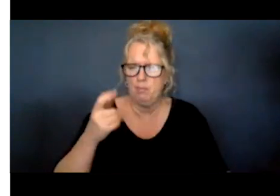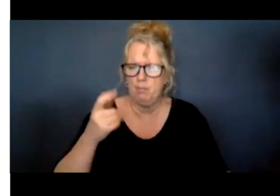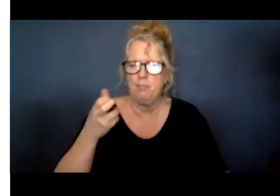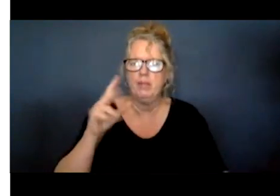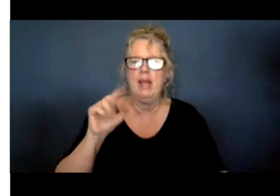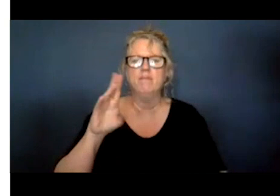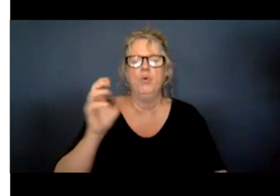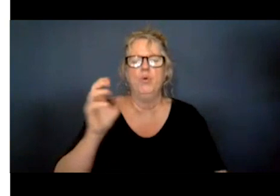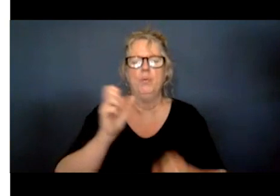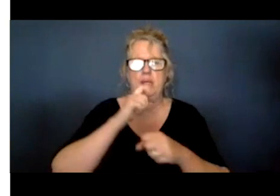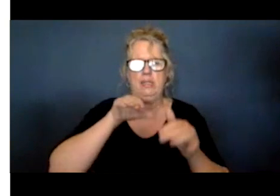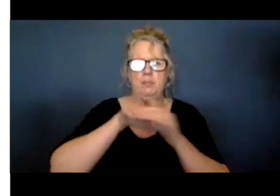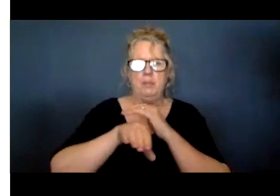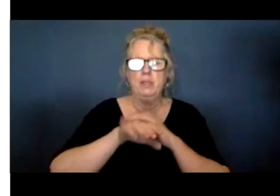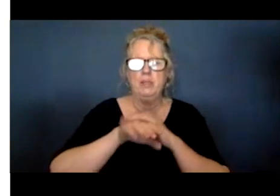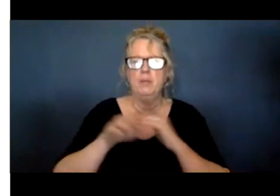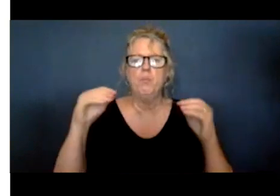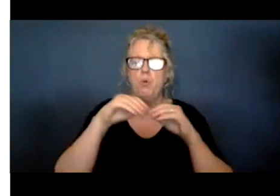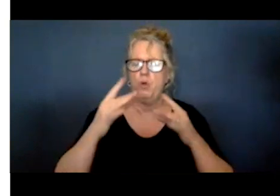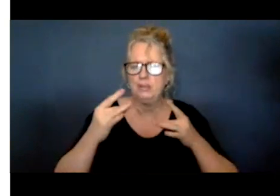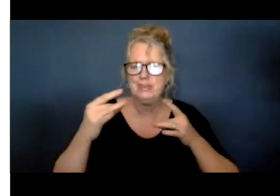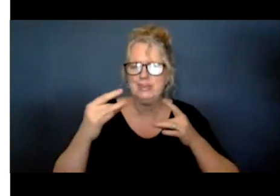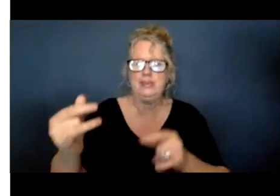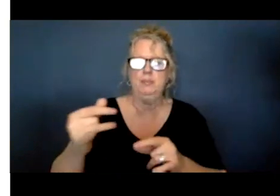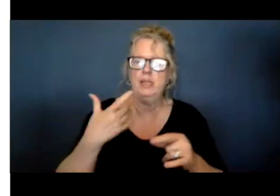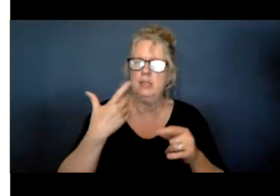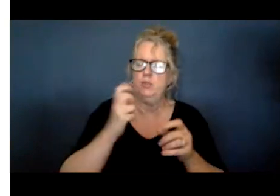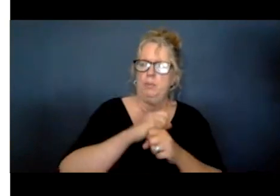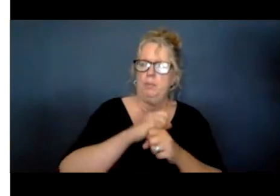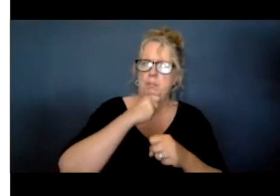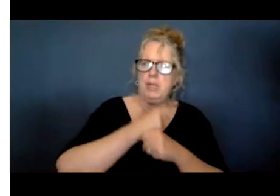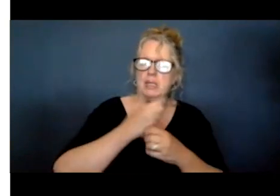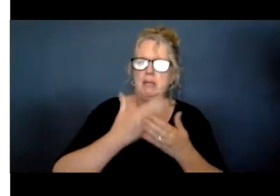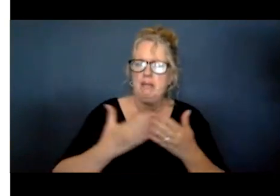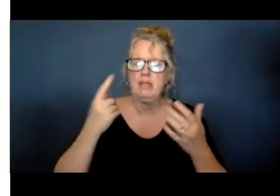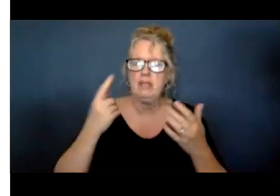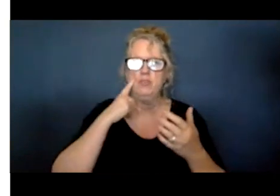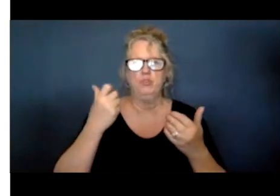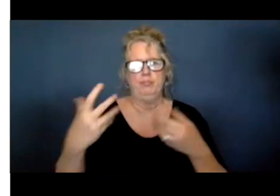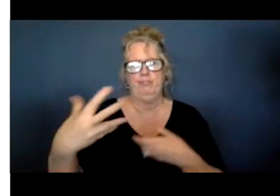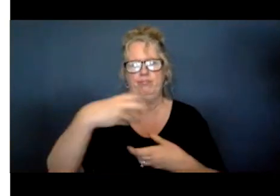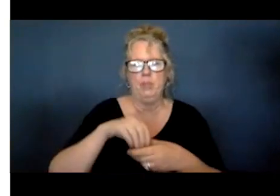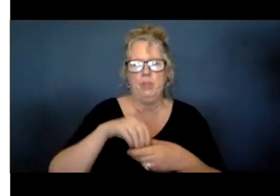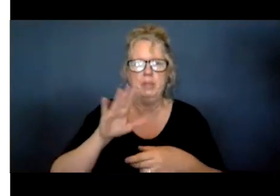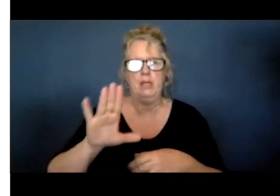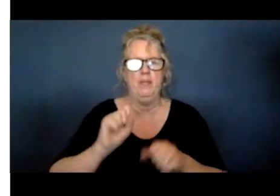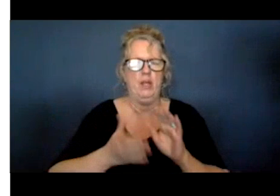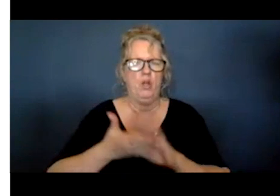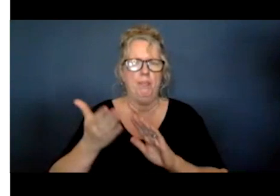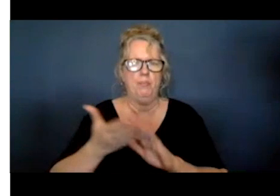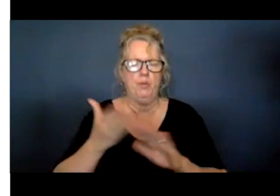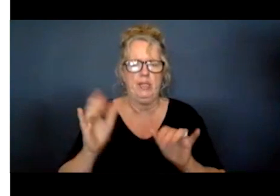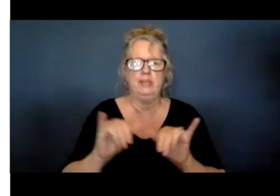accessibility more seamless by baking assistive features directly into their operating systems.